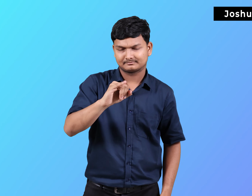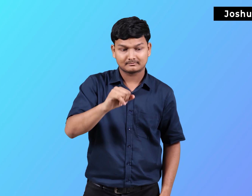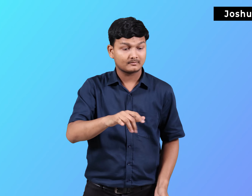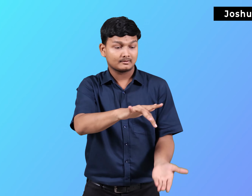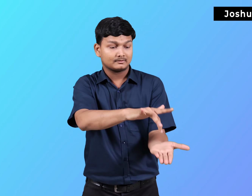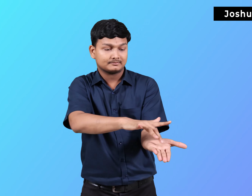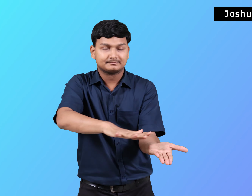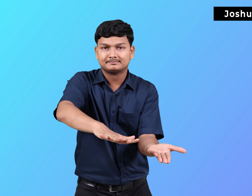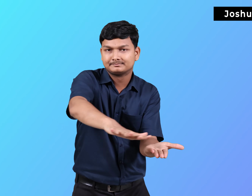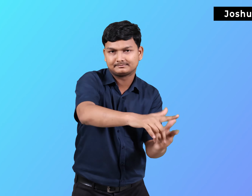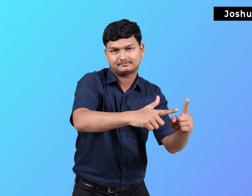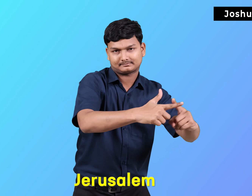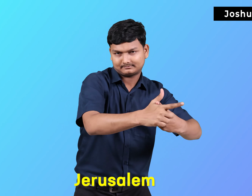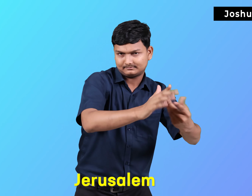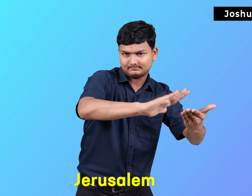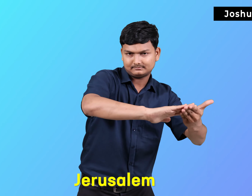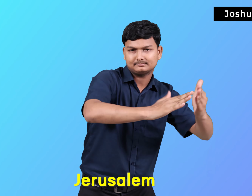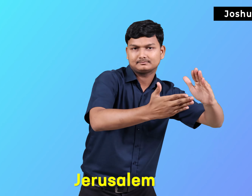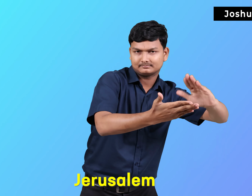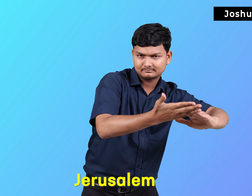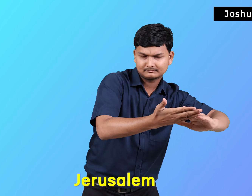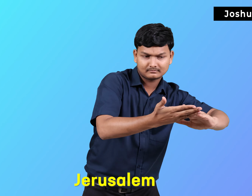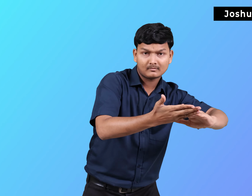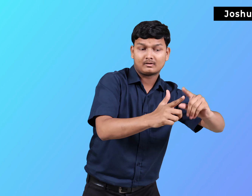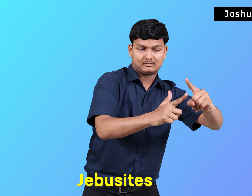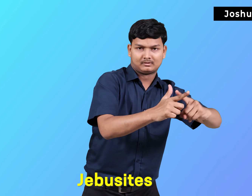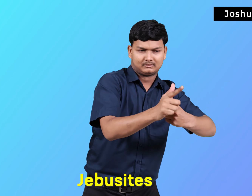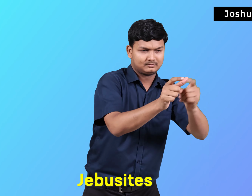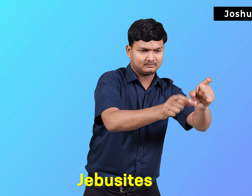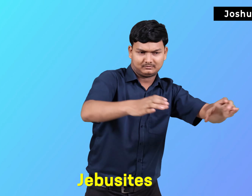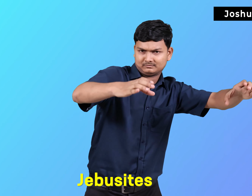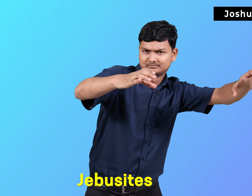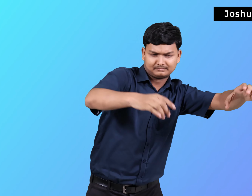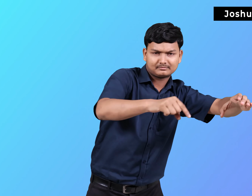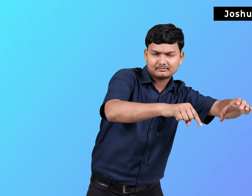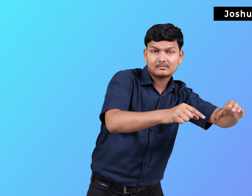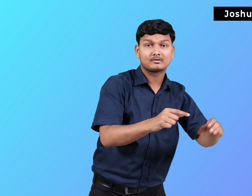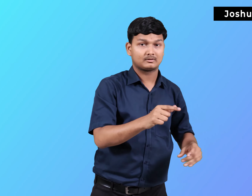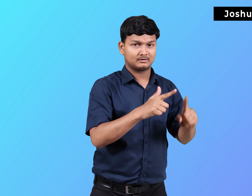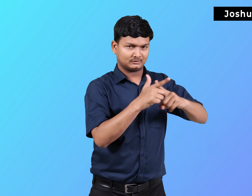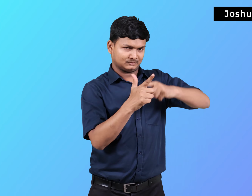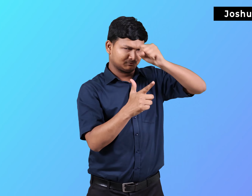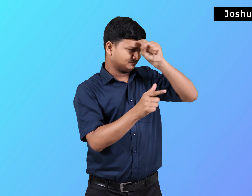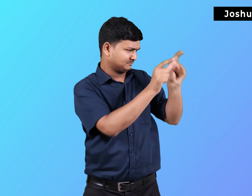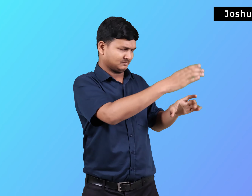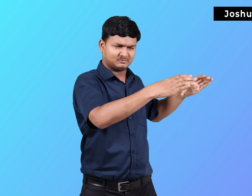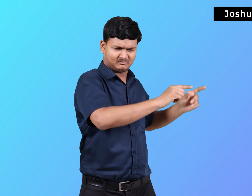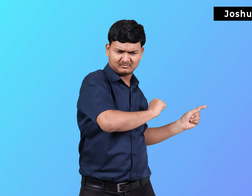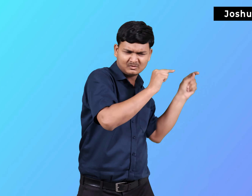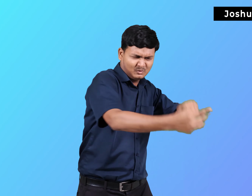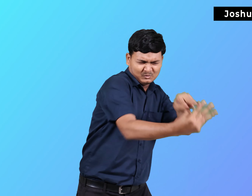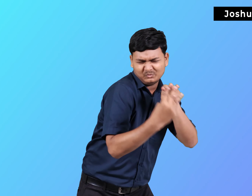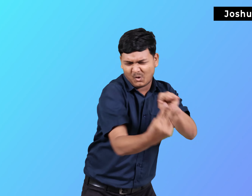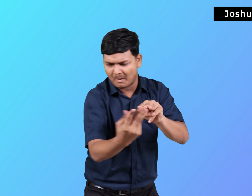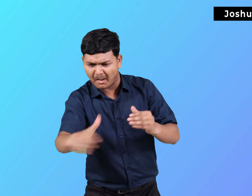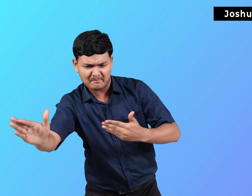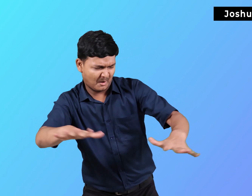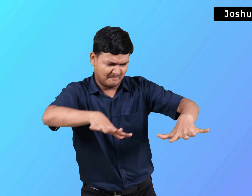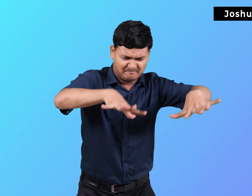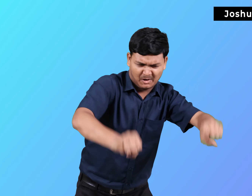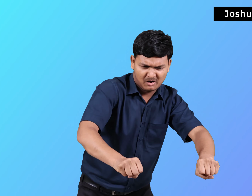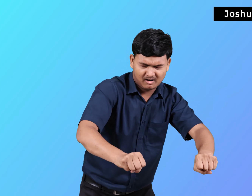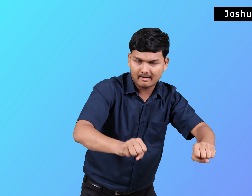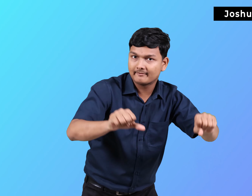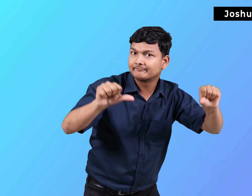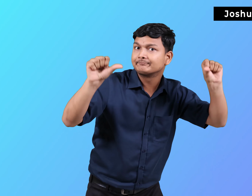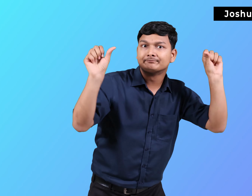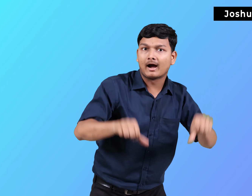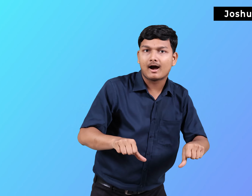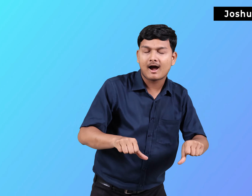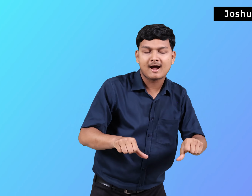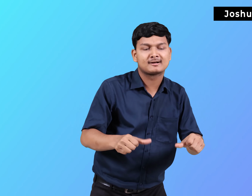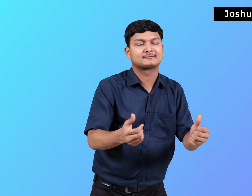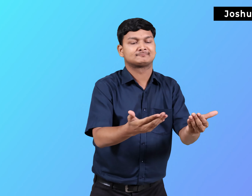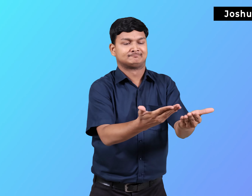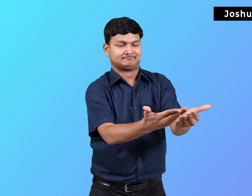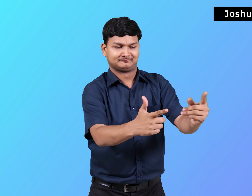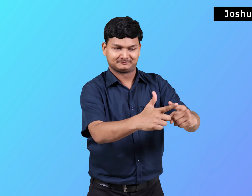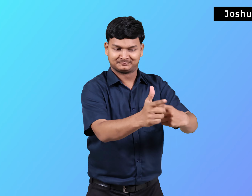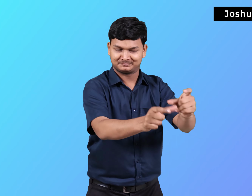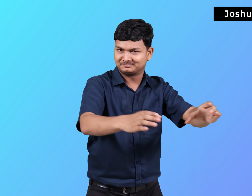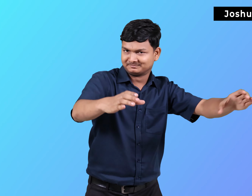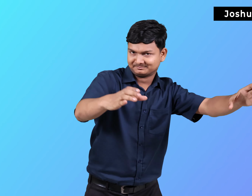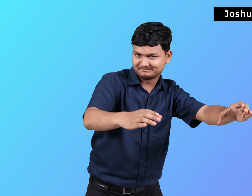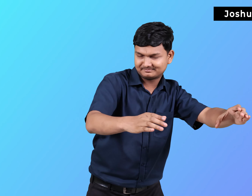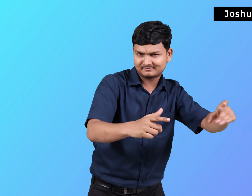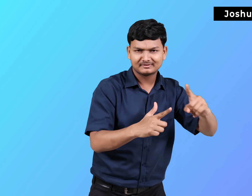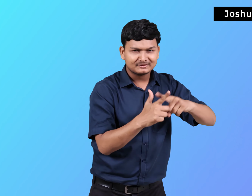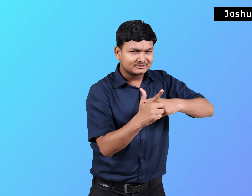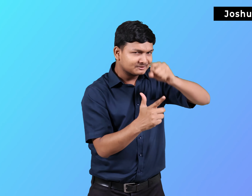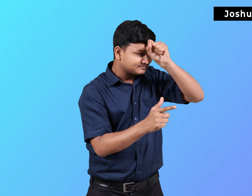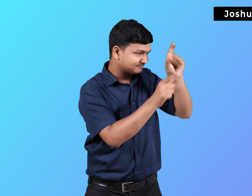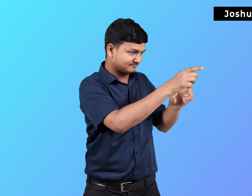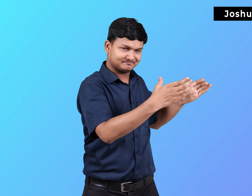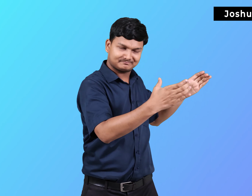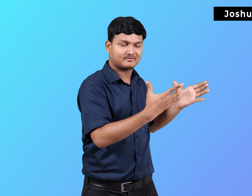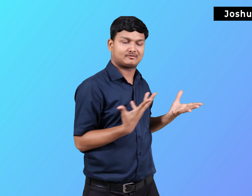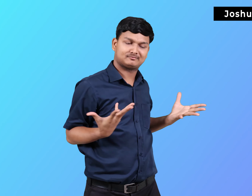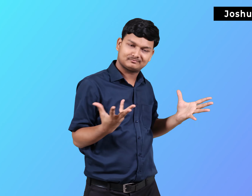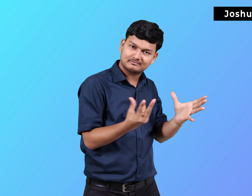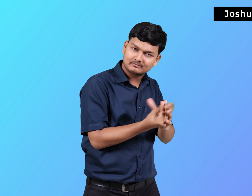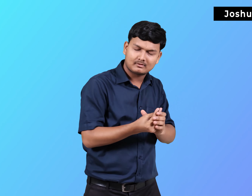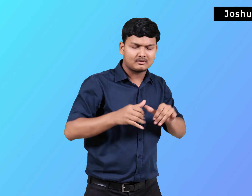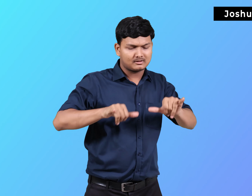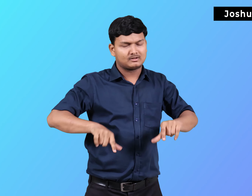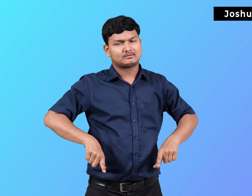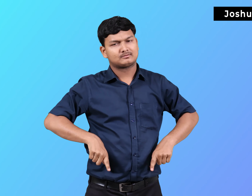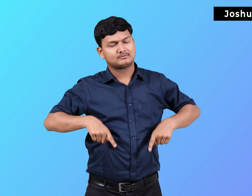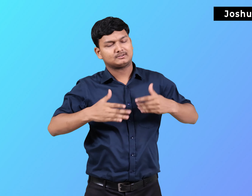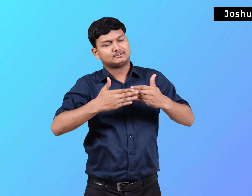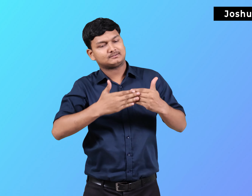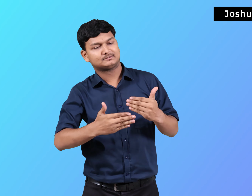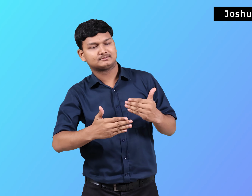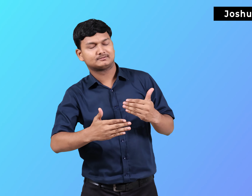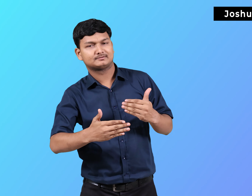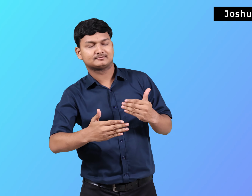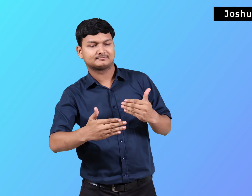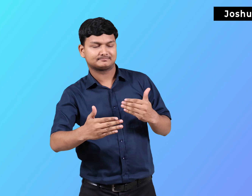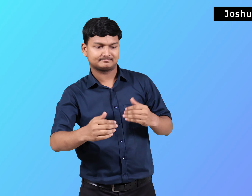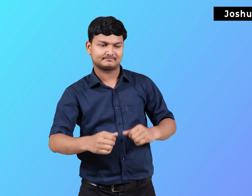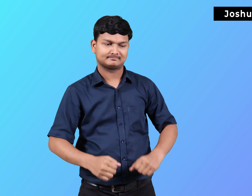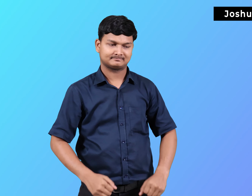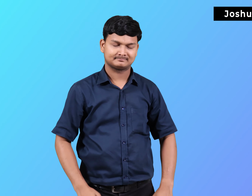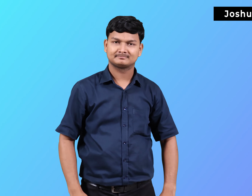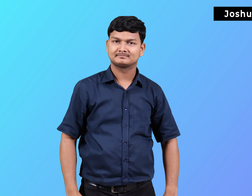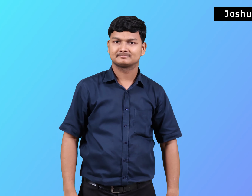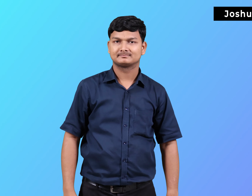The people of Judah were not able to force out the Jebusites living in Jerusalem. That is why the Jebusites still live among the people of Judah in Jerusalem.